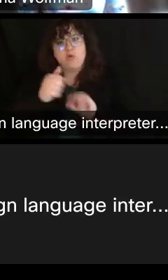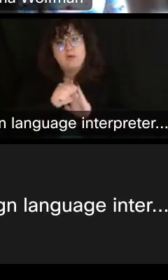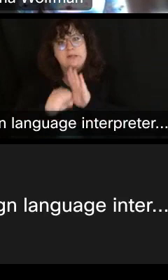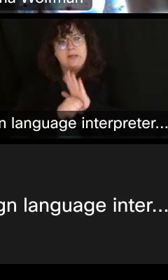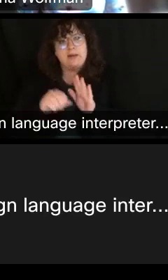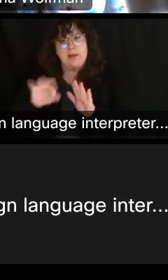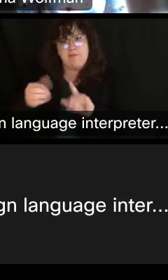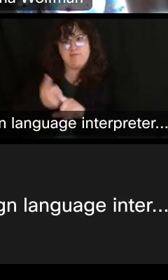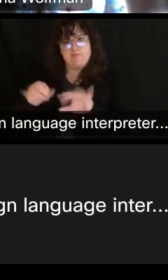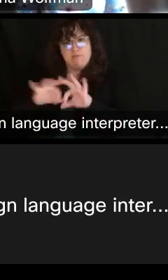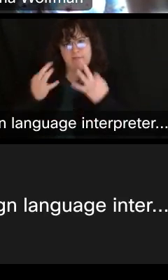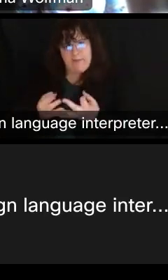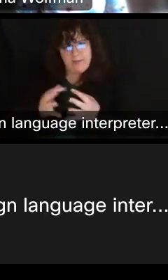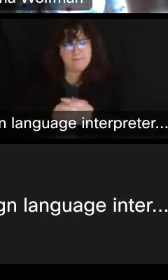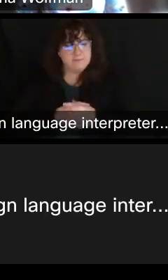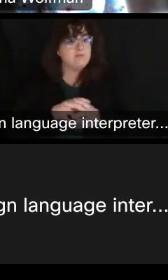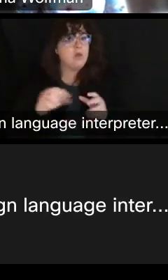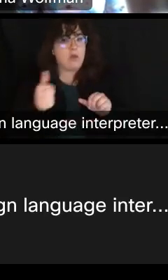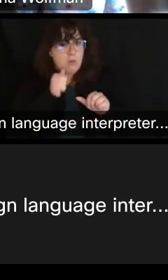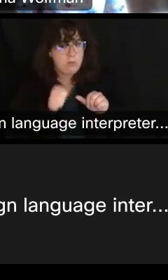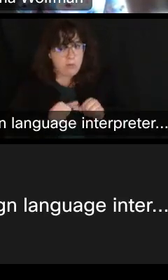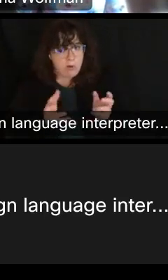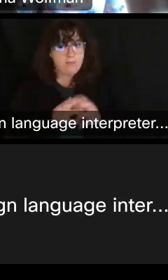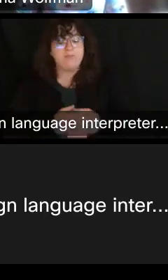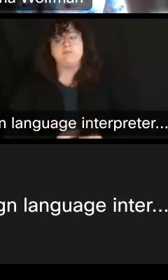Another thing to keep in mind is when we are working with children under the guardianship